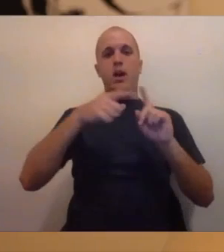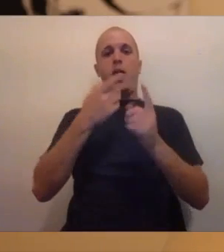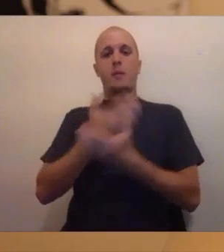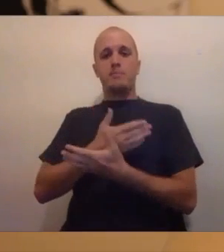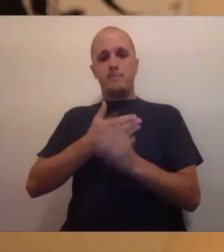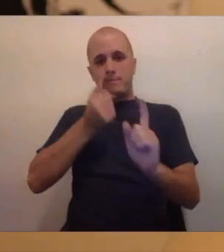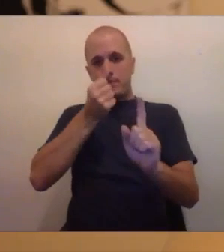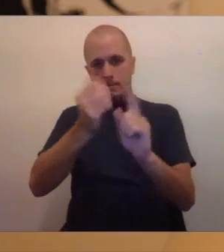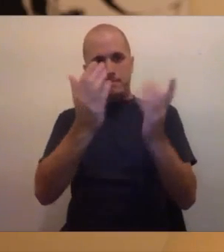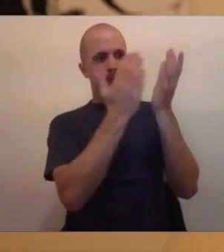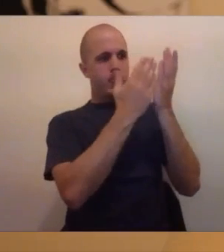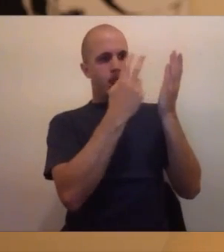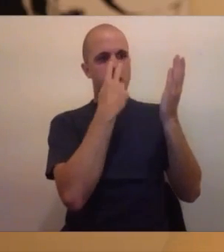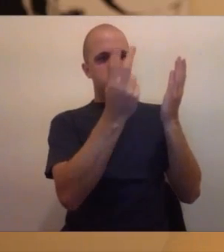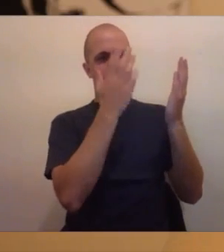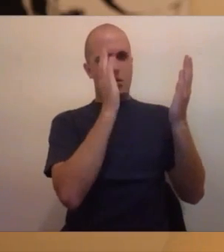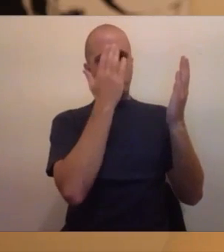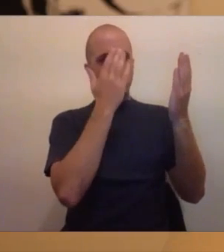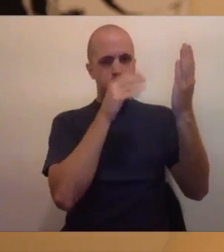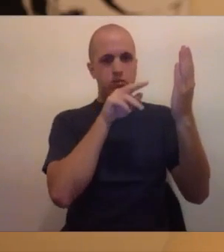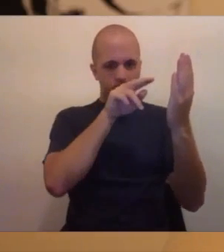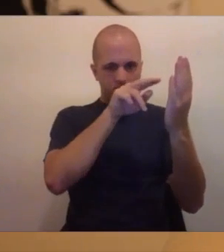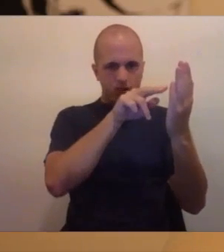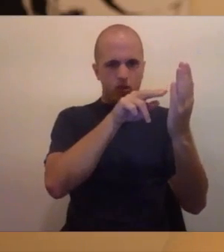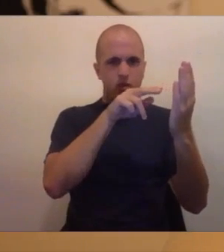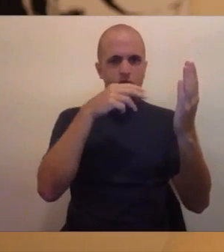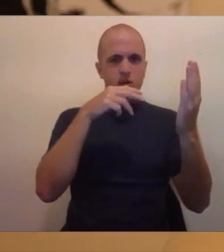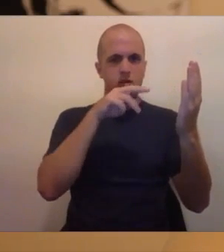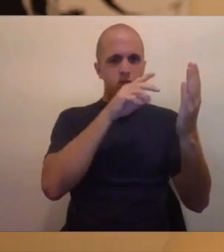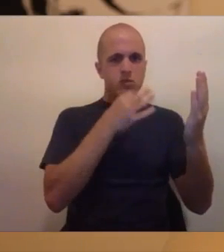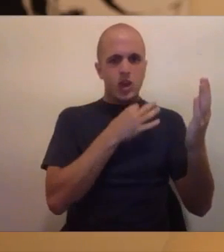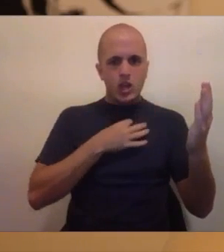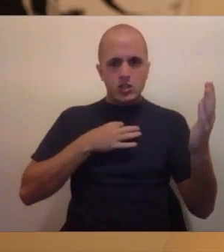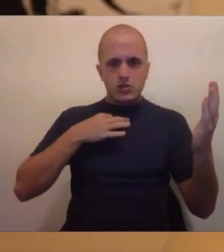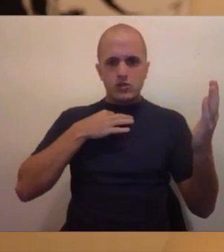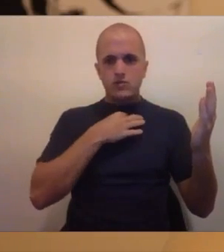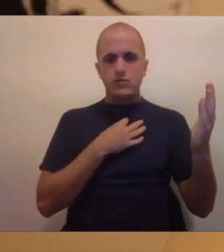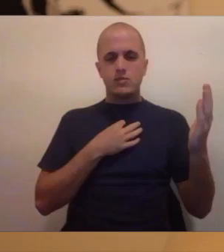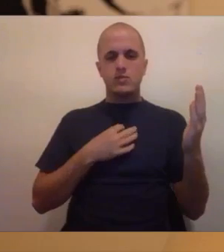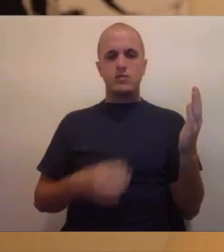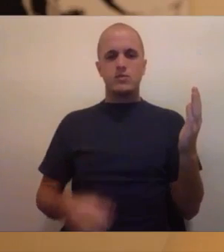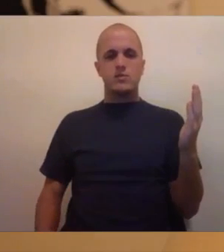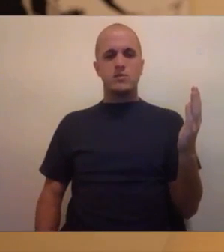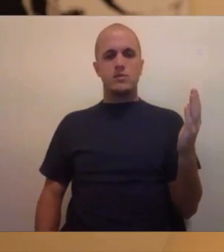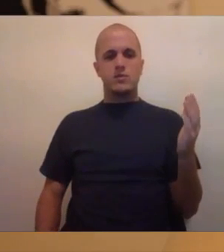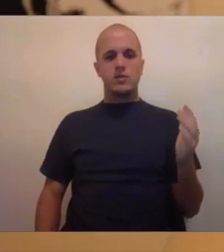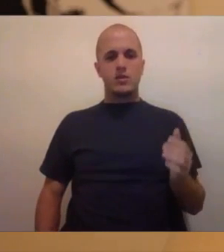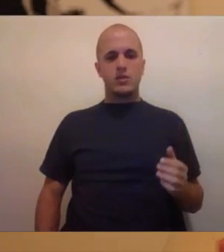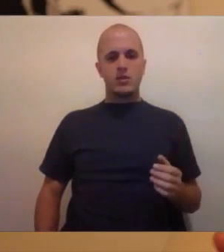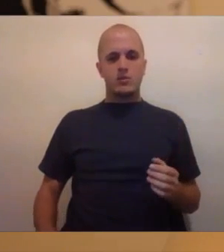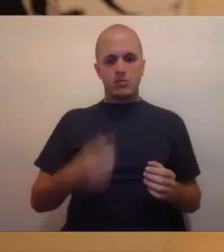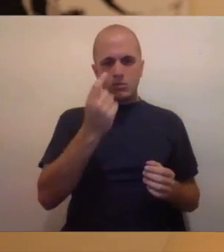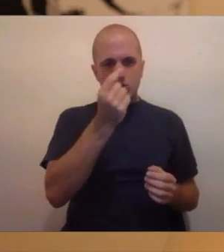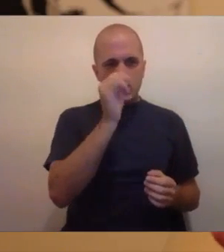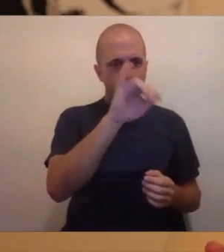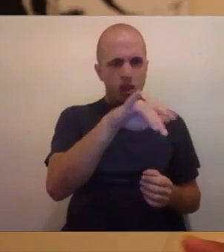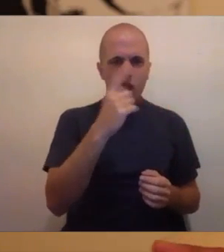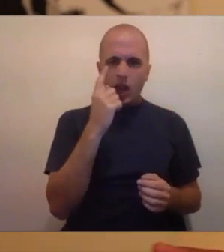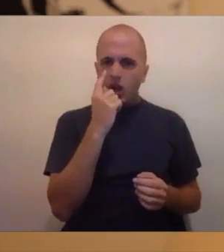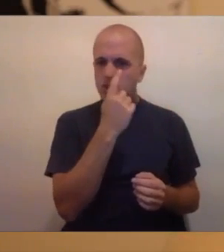a baby's mind begins to develop, a baby sits in front of a mirror and sees